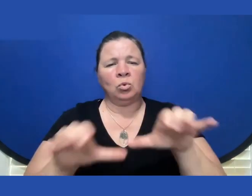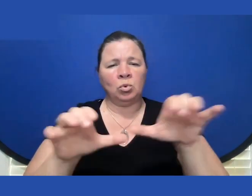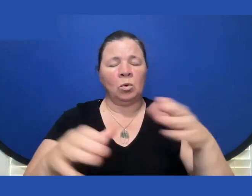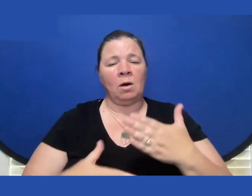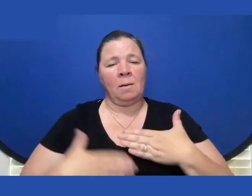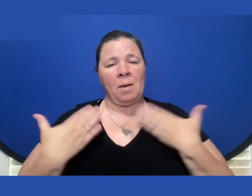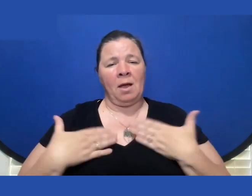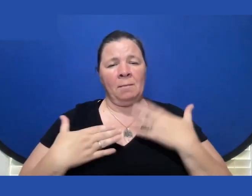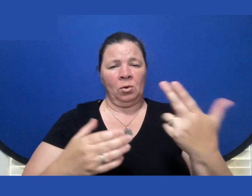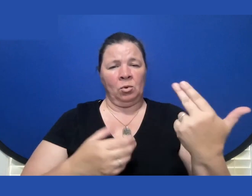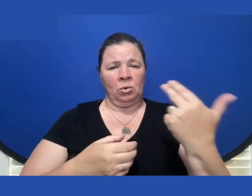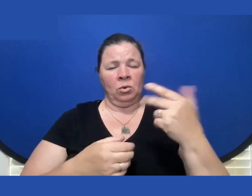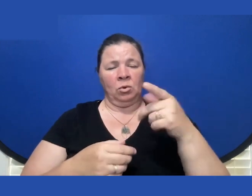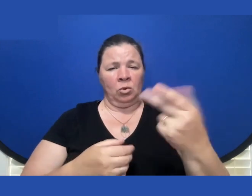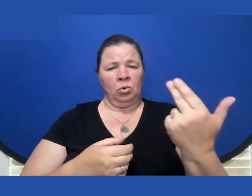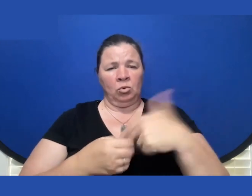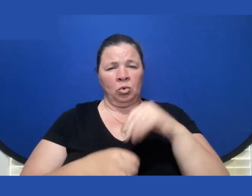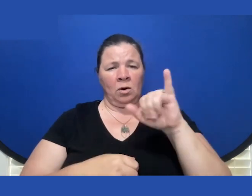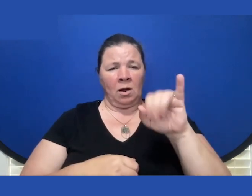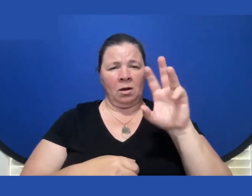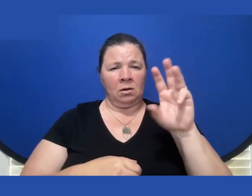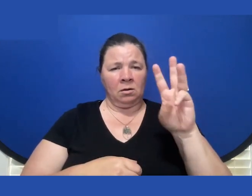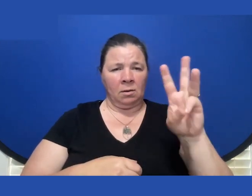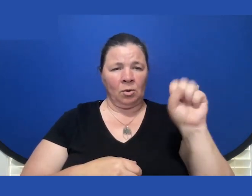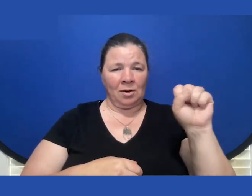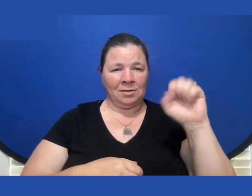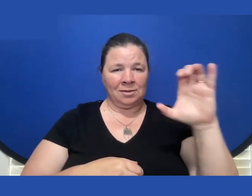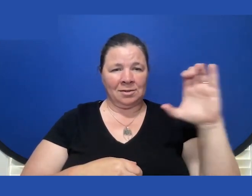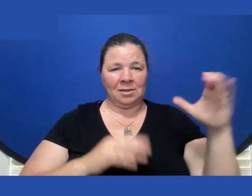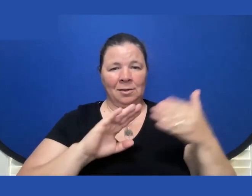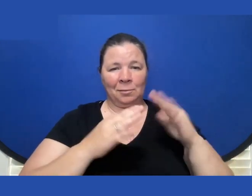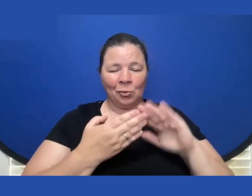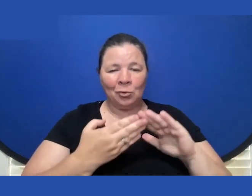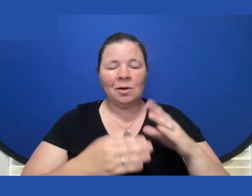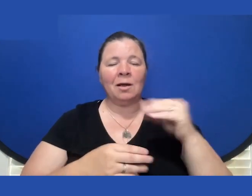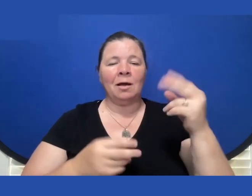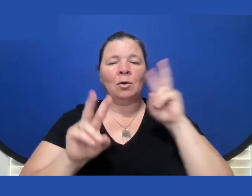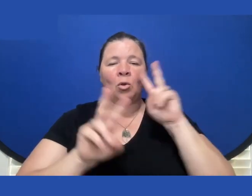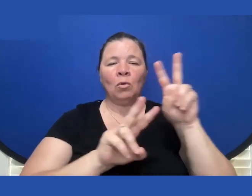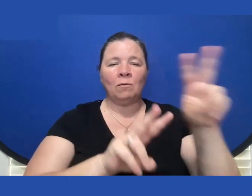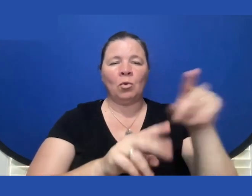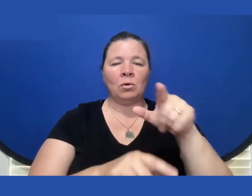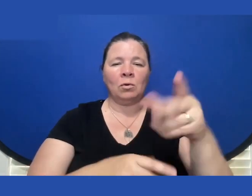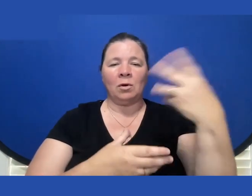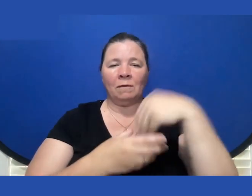I'm really interested to see the direction that Wisedocs goes. I was happy to hear that you're considering